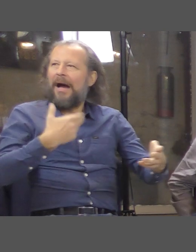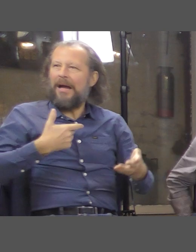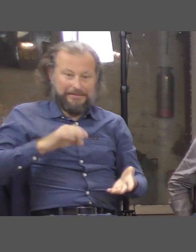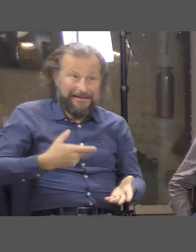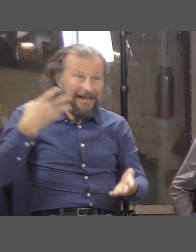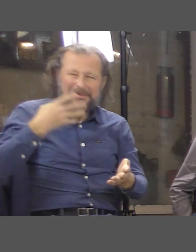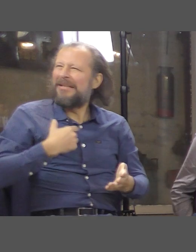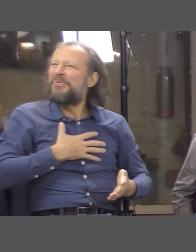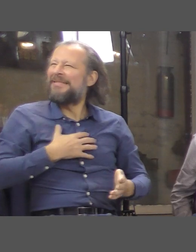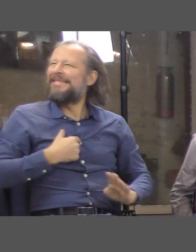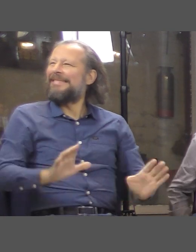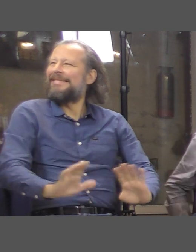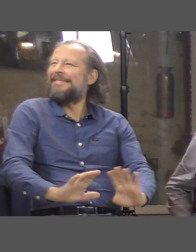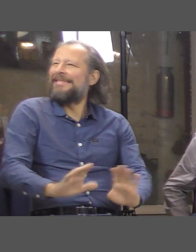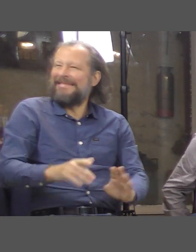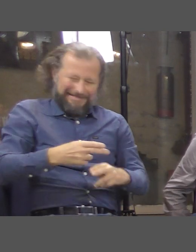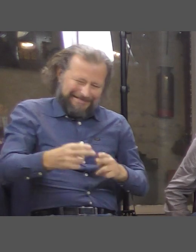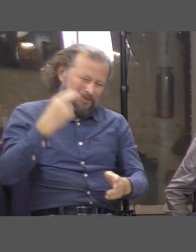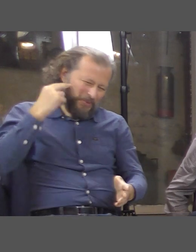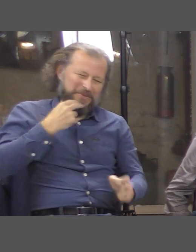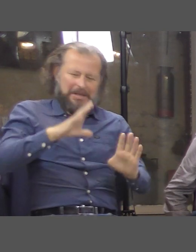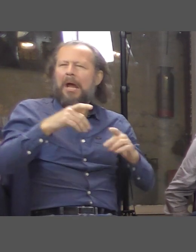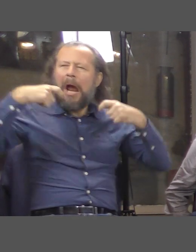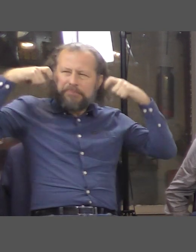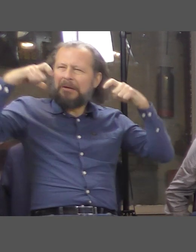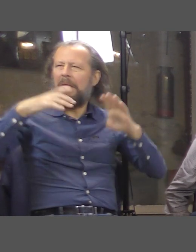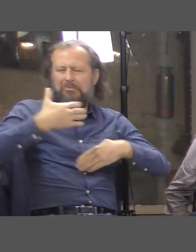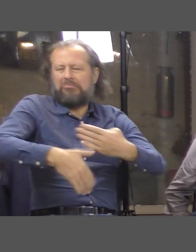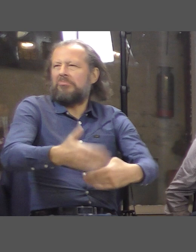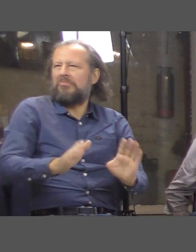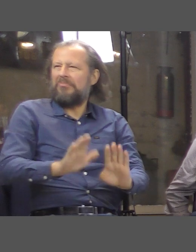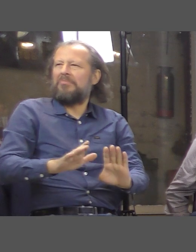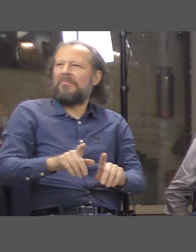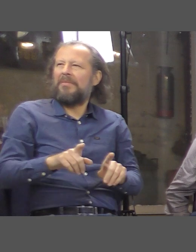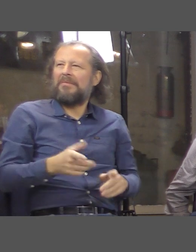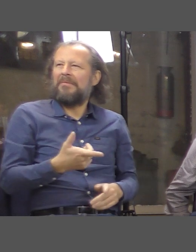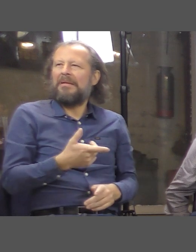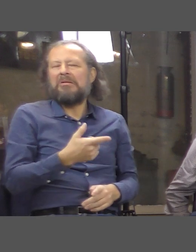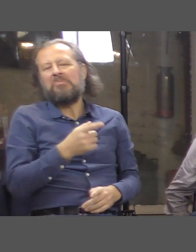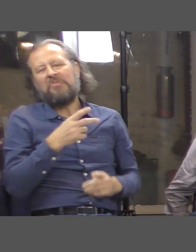On the same wave. I wasn't very comfortable with that well my child will have implant, it will be good for him to have braces,